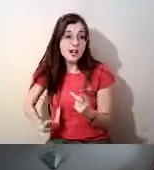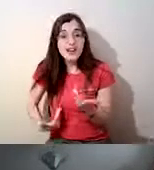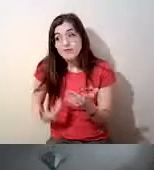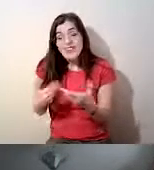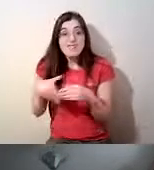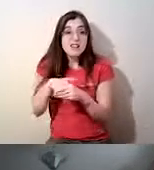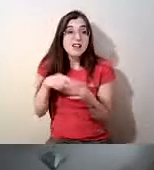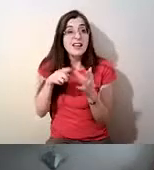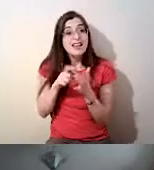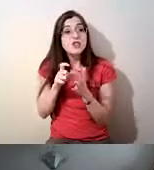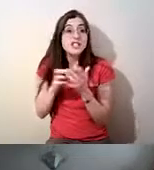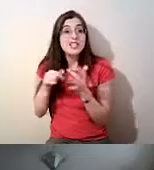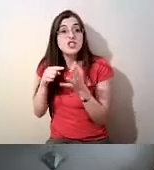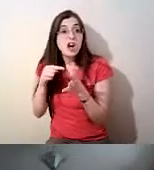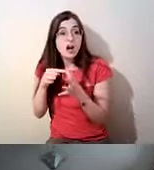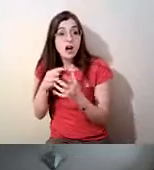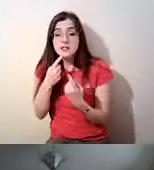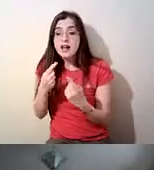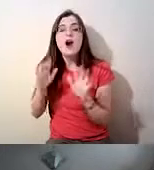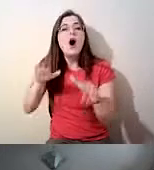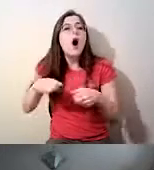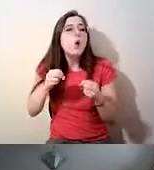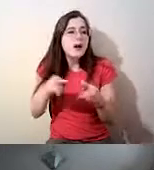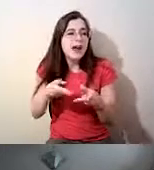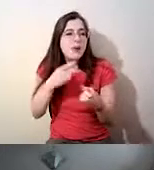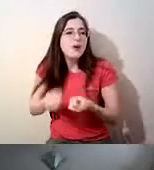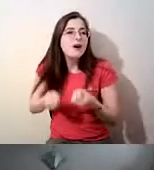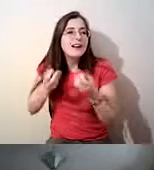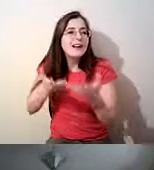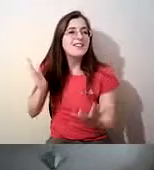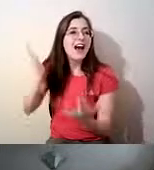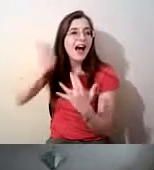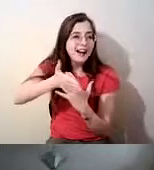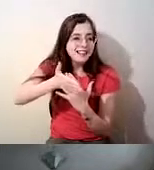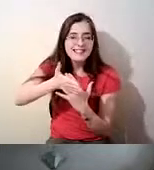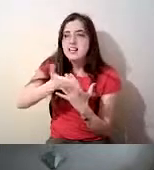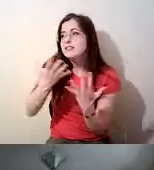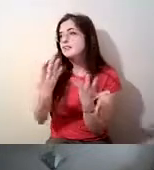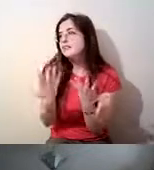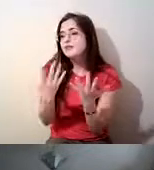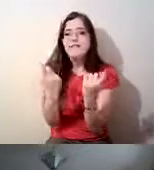that claim okay we're going to give access we're going to give accessible facilities to